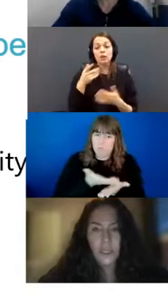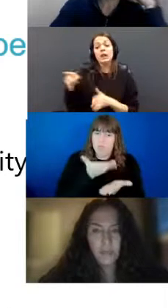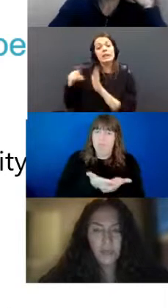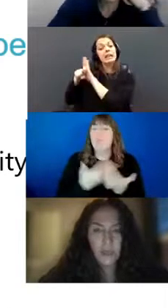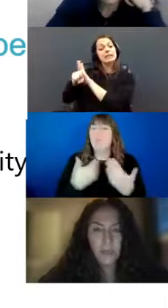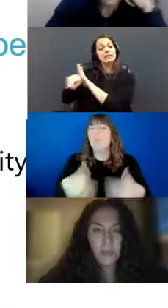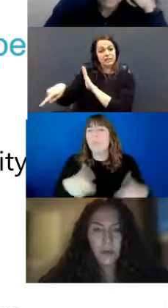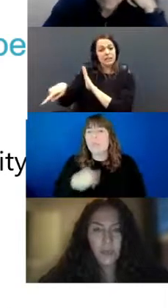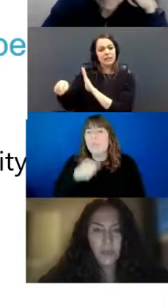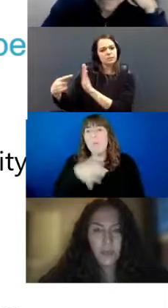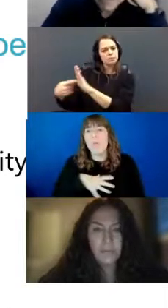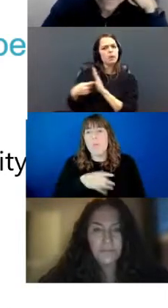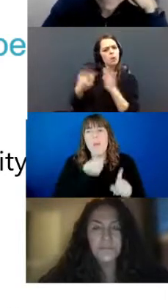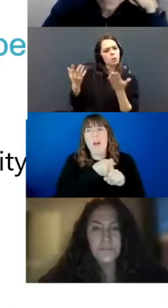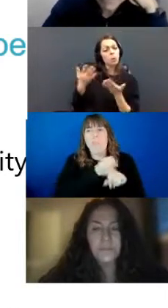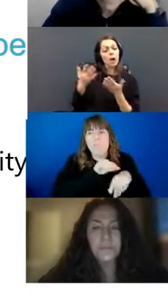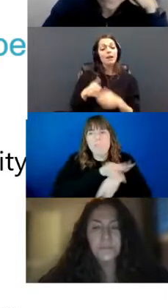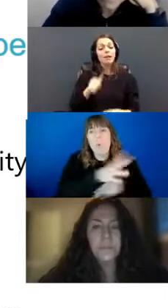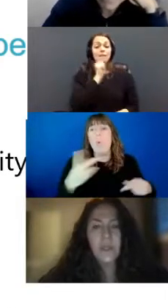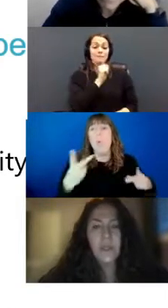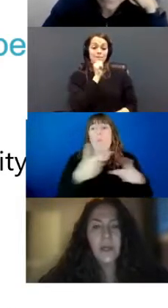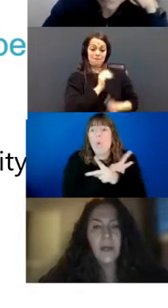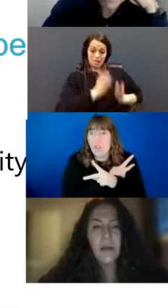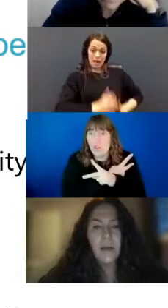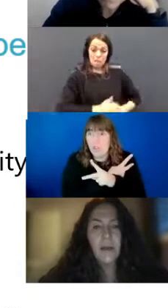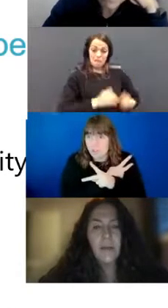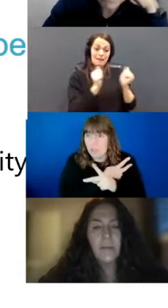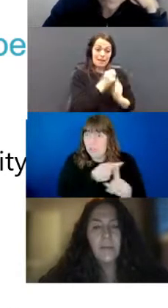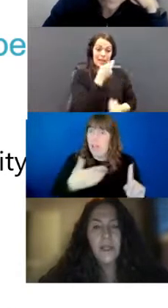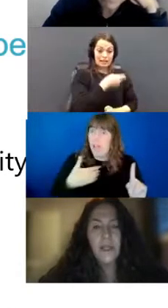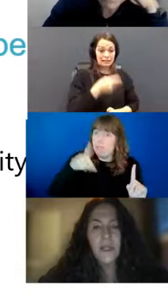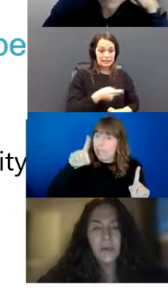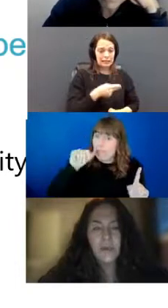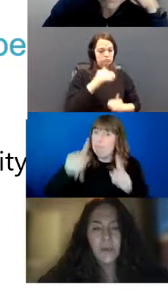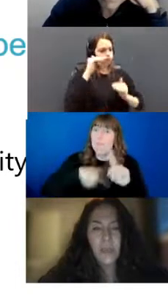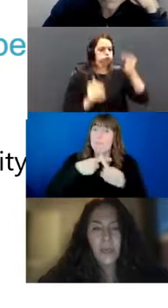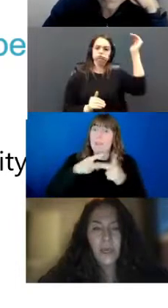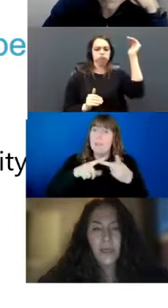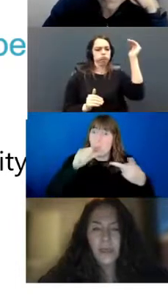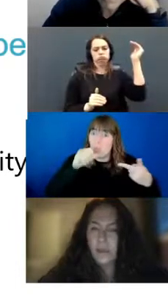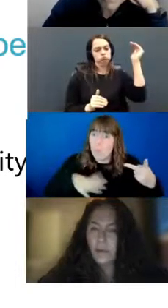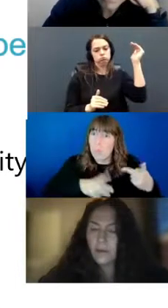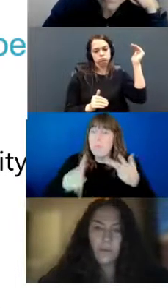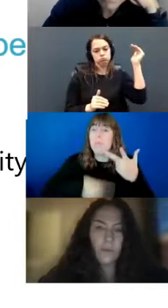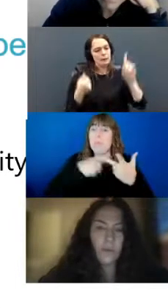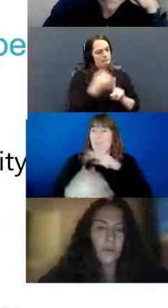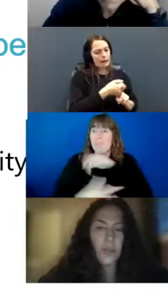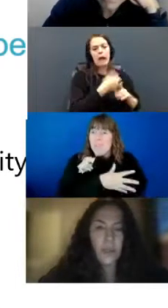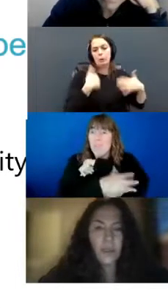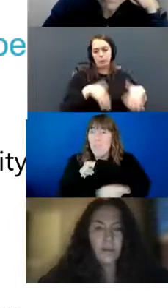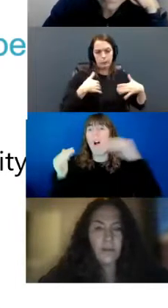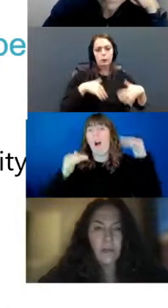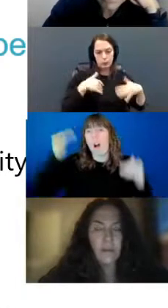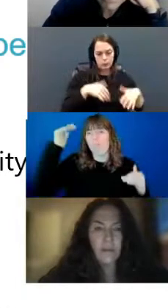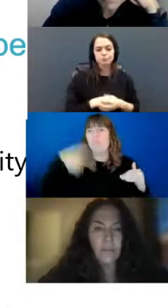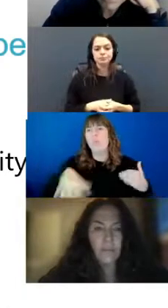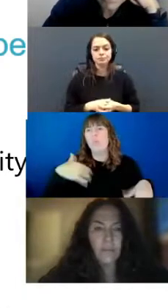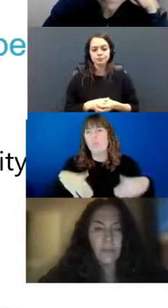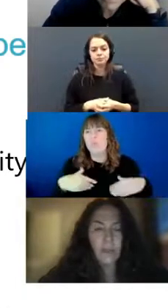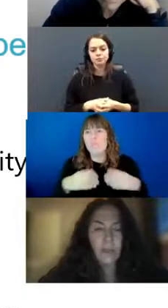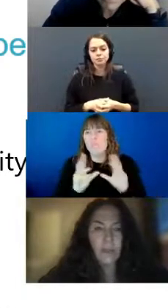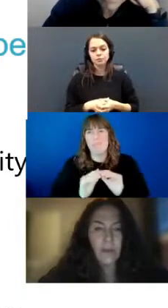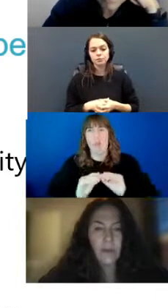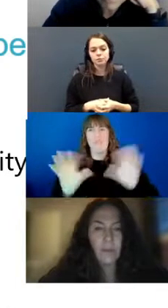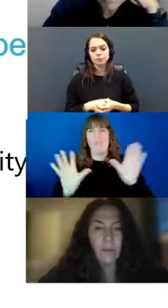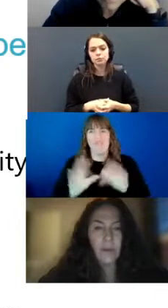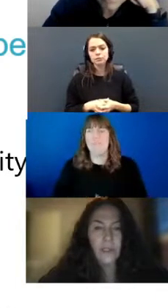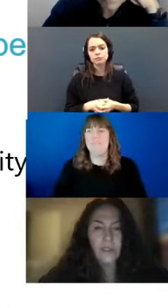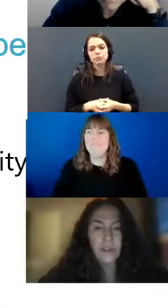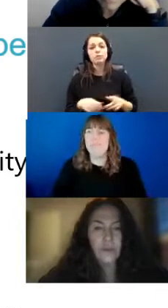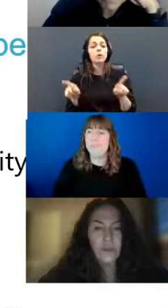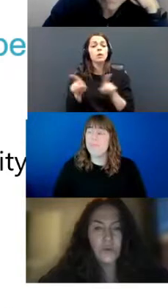affected by poverty some of the ideas that we had and it was really quick because we wanted to